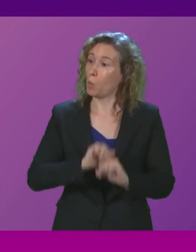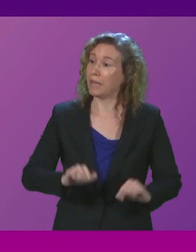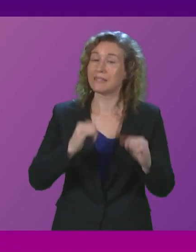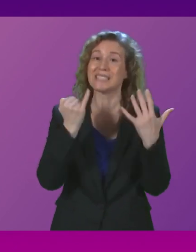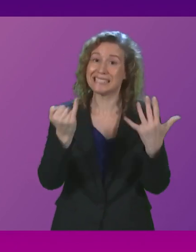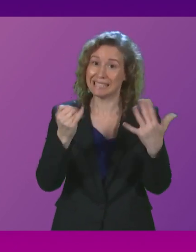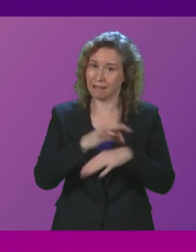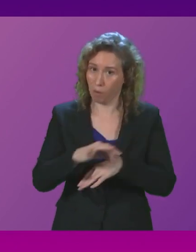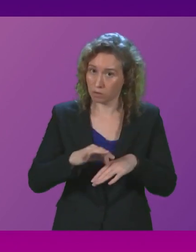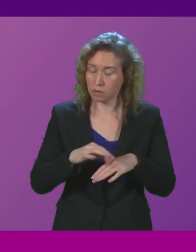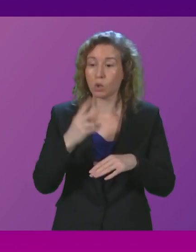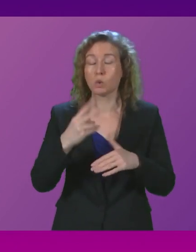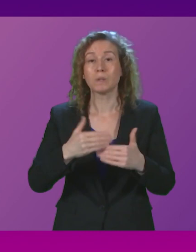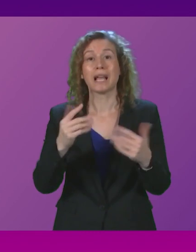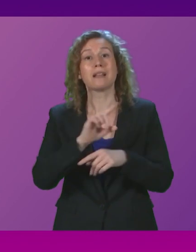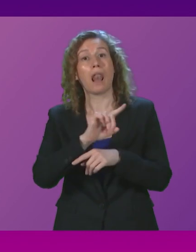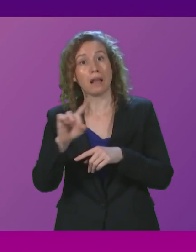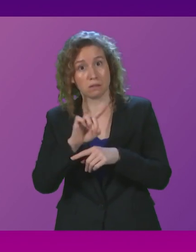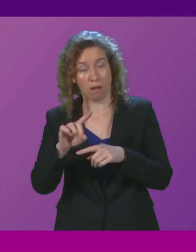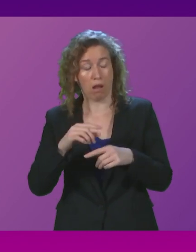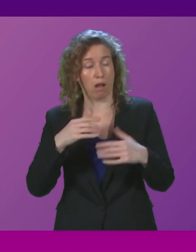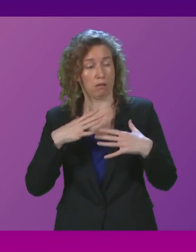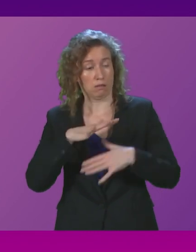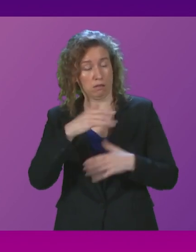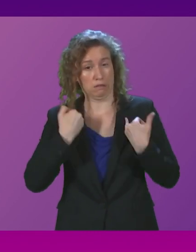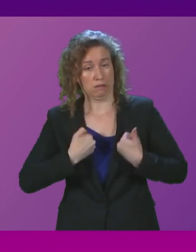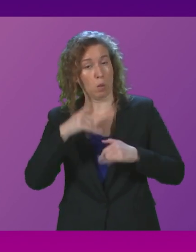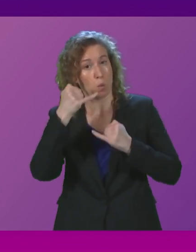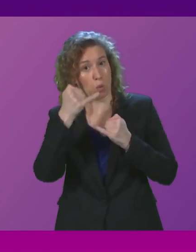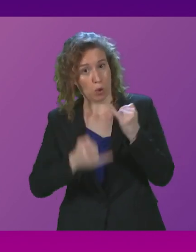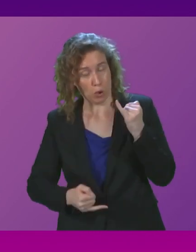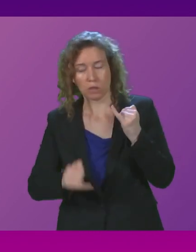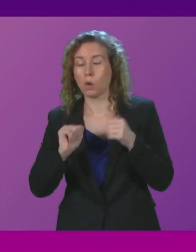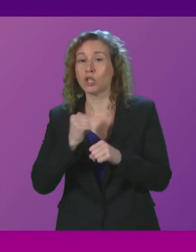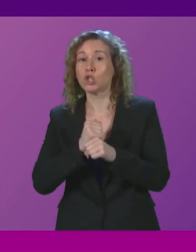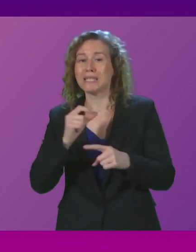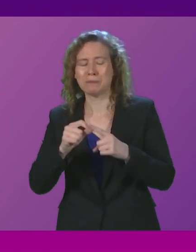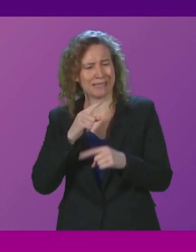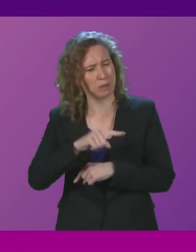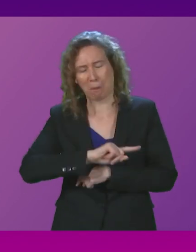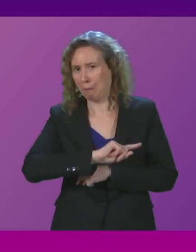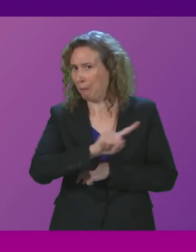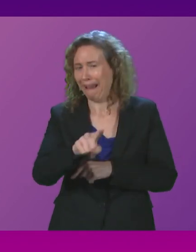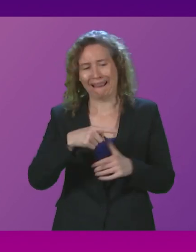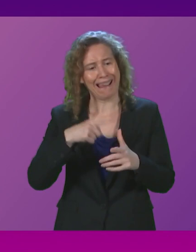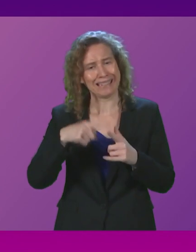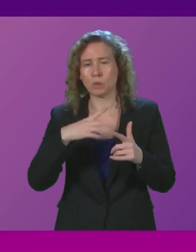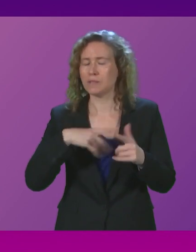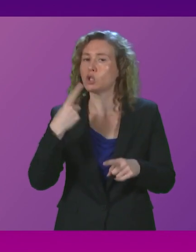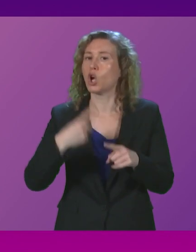Two days later, her condition had worsened to the point that her general practitioner told her to go back to A and E for urgent treatment.